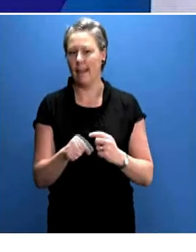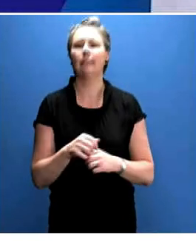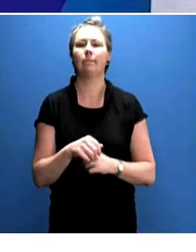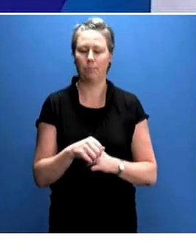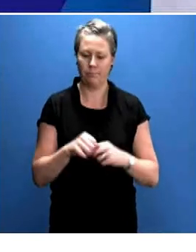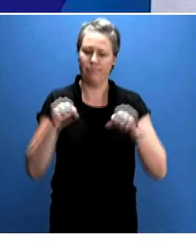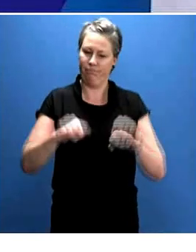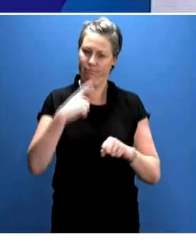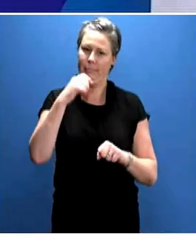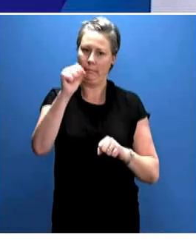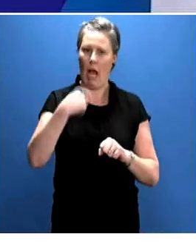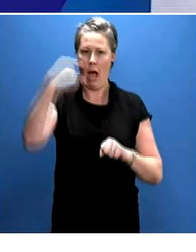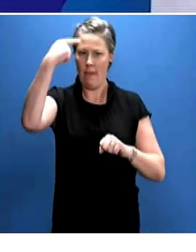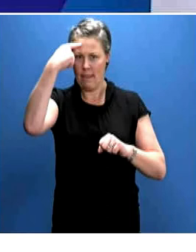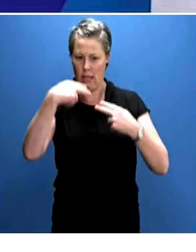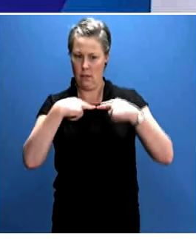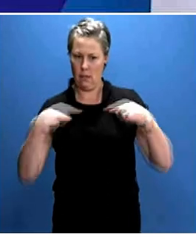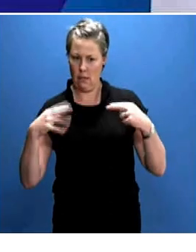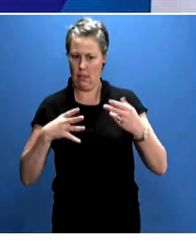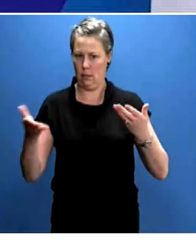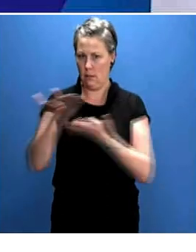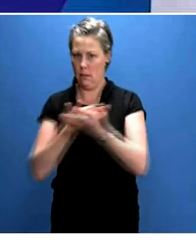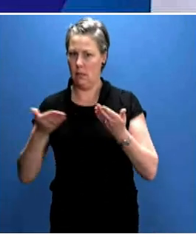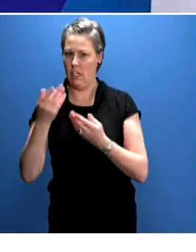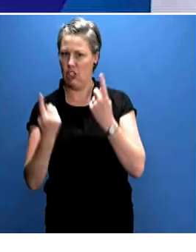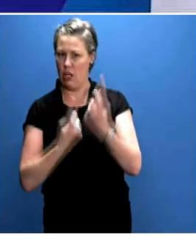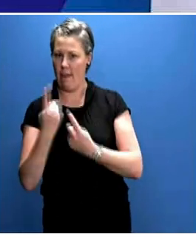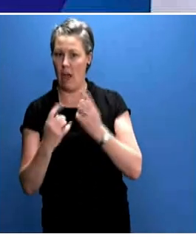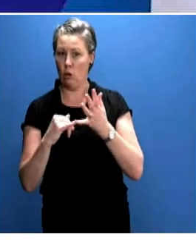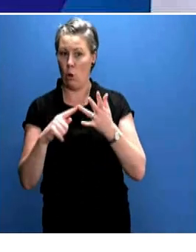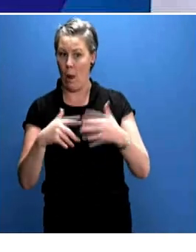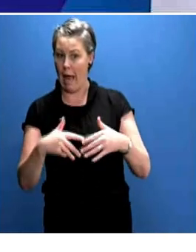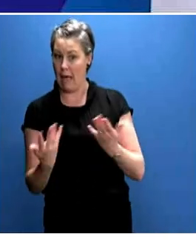between the counsel so that the information that is needed can be